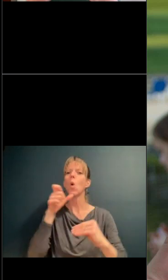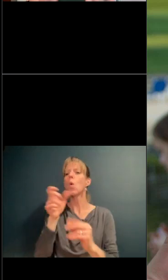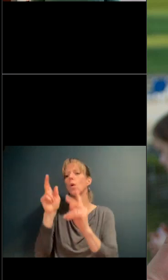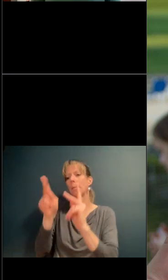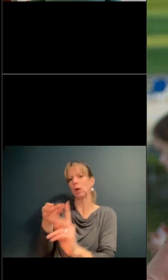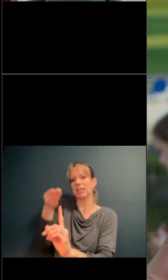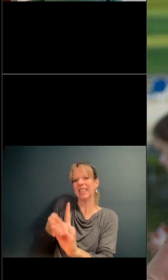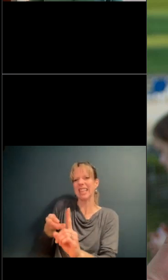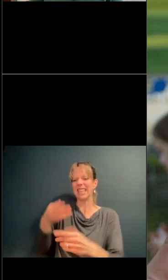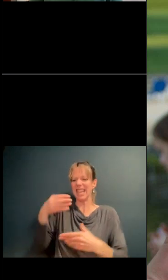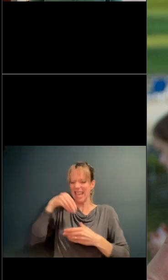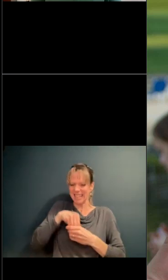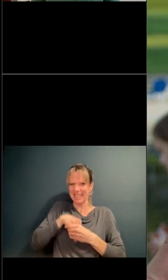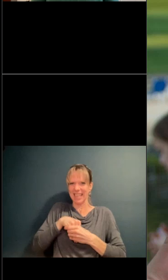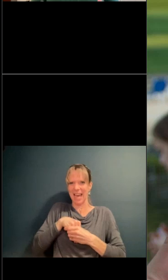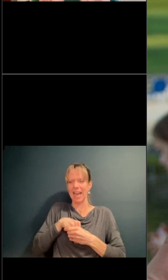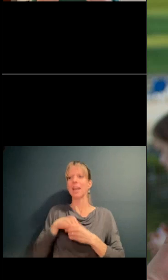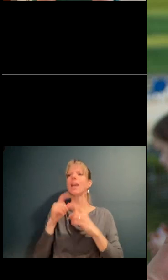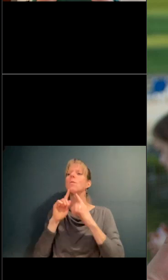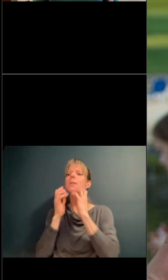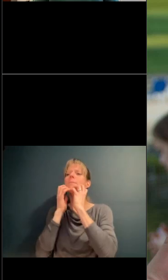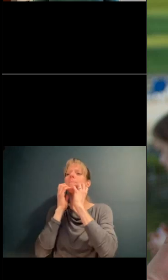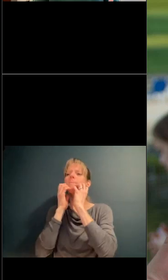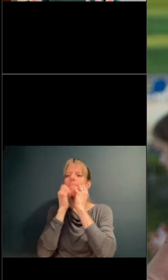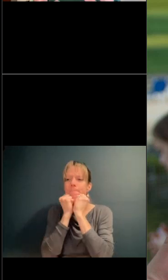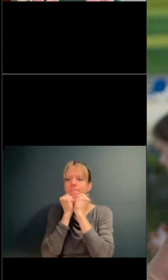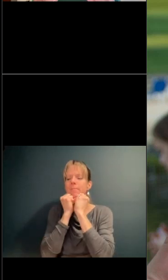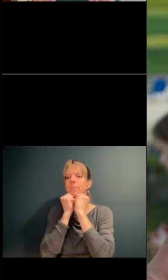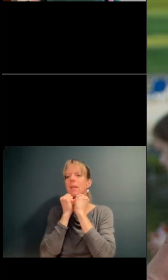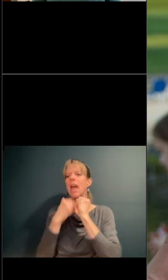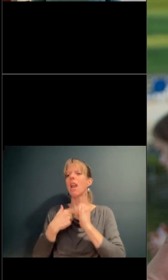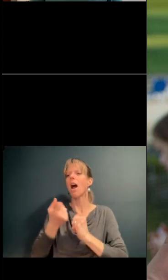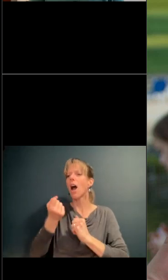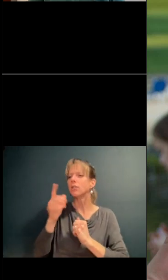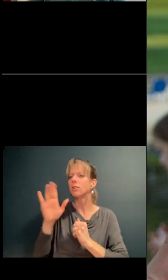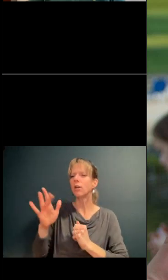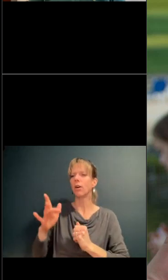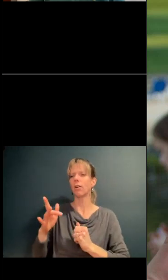appreciated for all of who you are. Being understood deeply and personally.